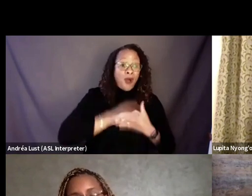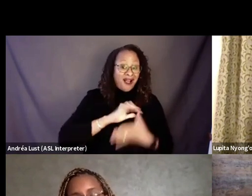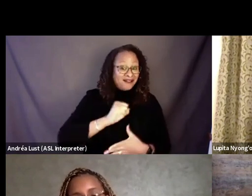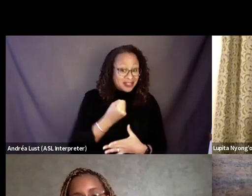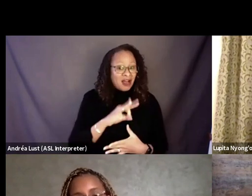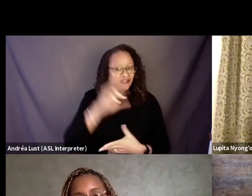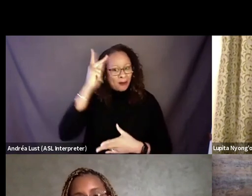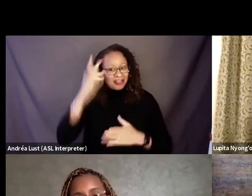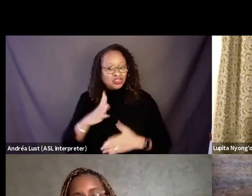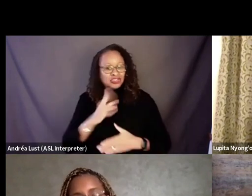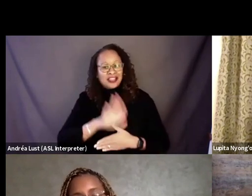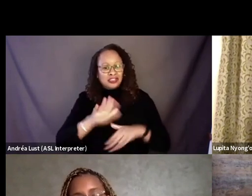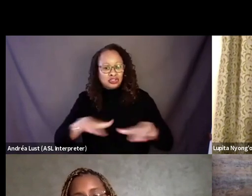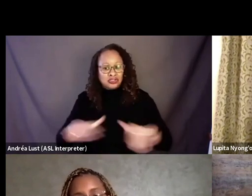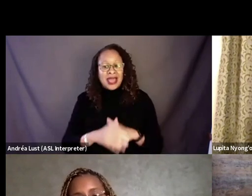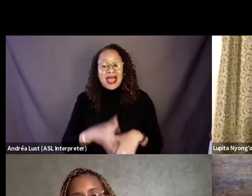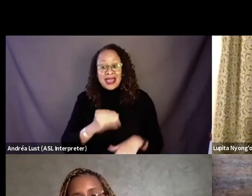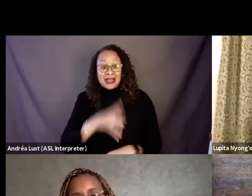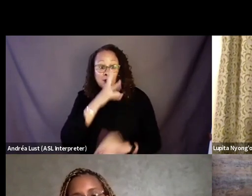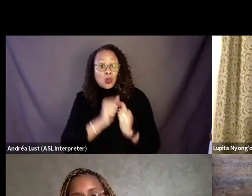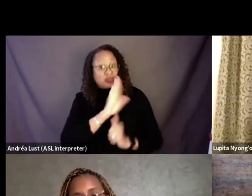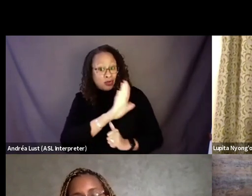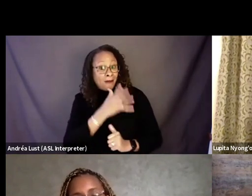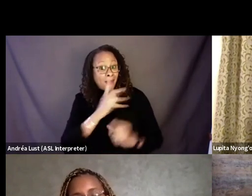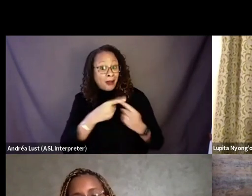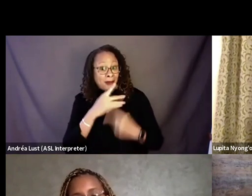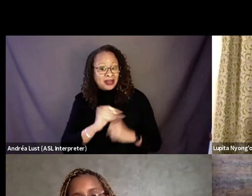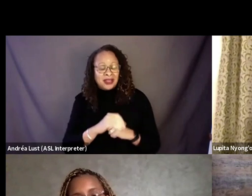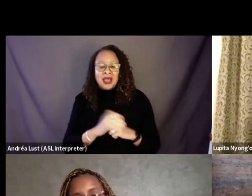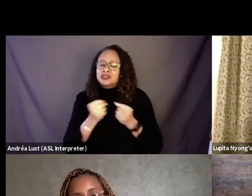and I spoke even with your mom about this is that there's so much that happens